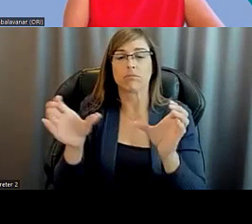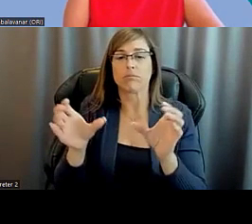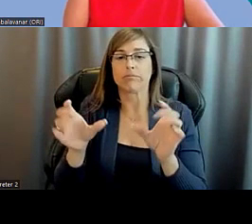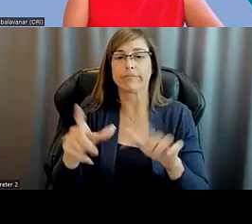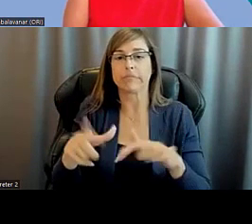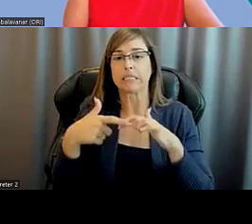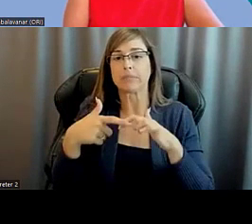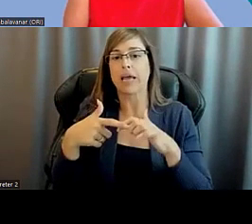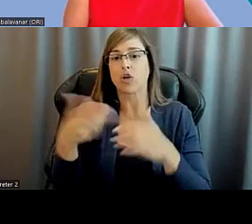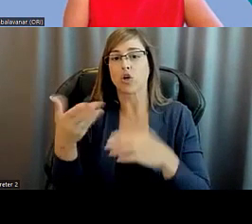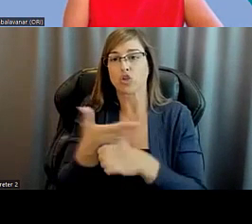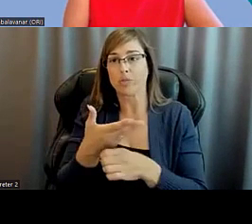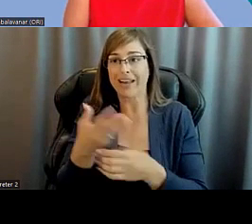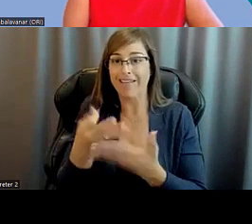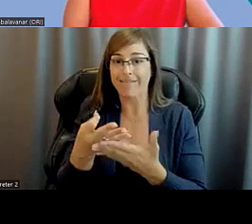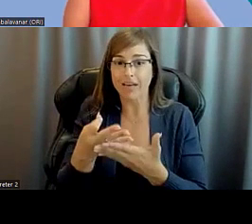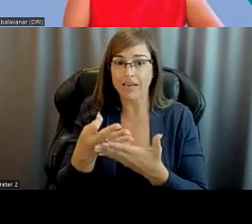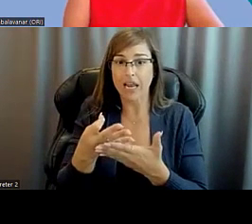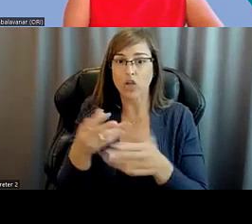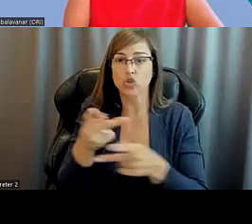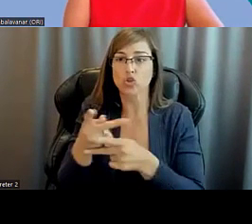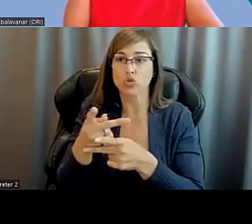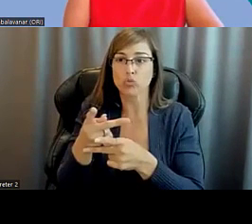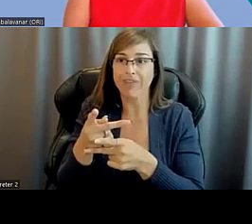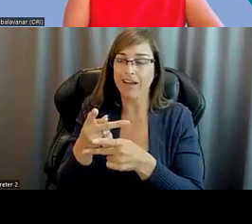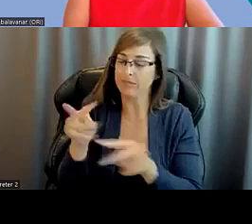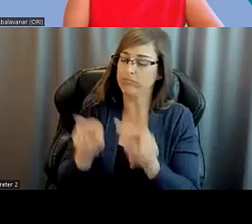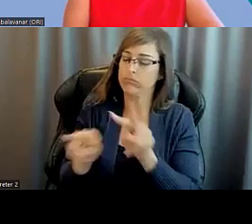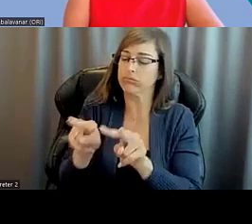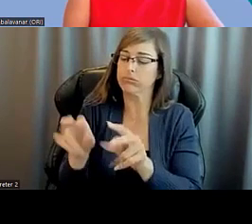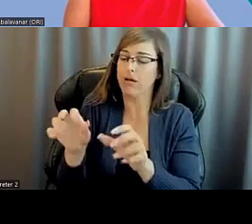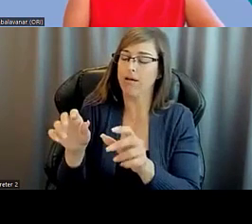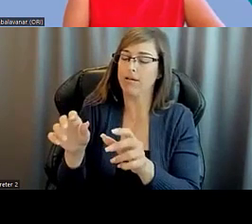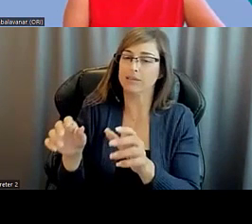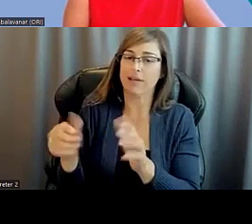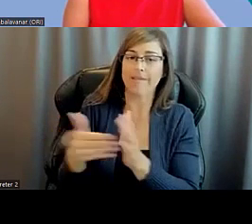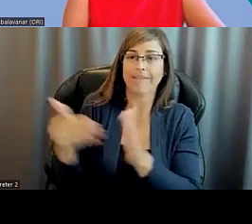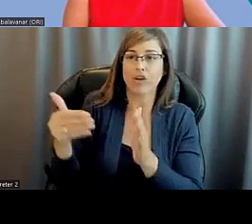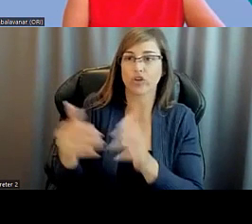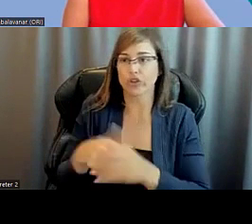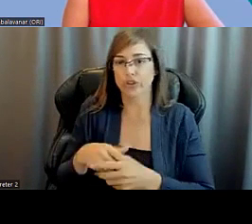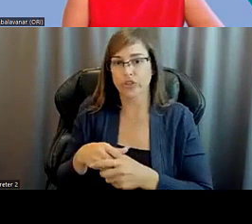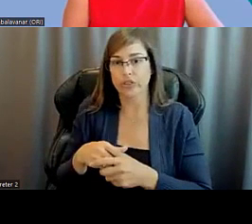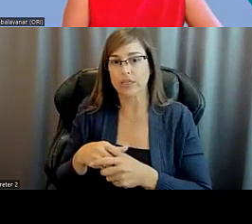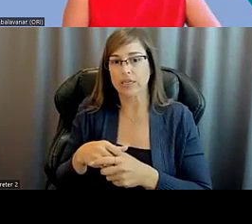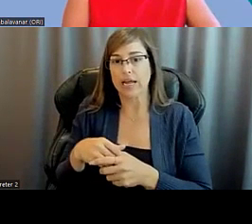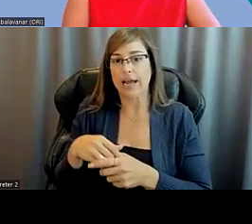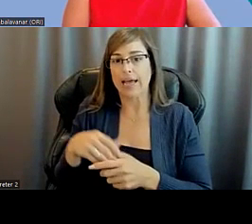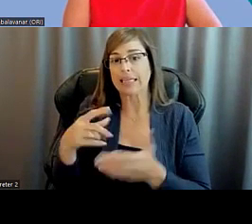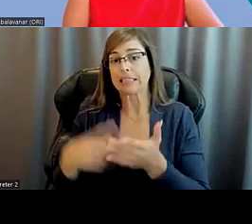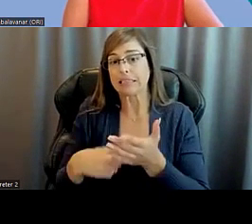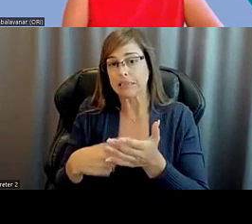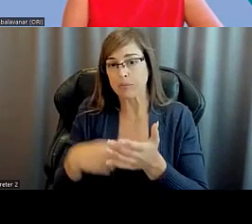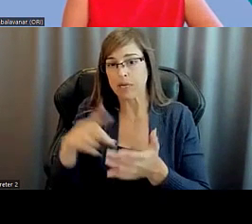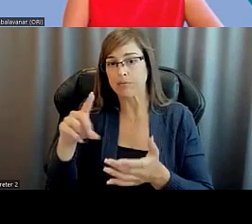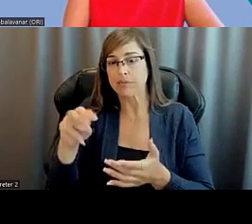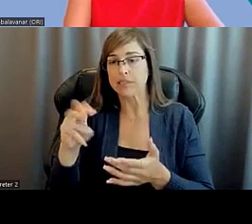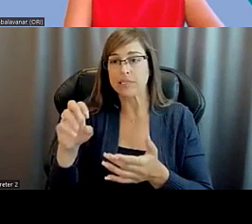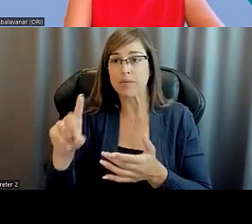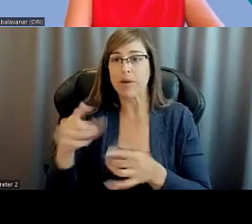supervise offenders, and some respondents are debarred from receiving PHS funds